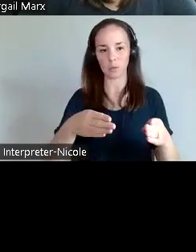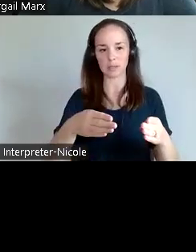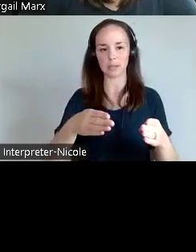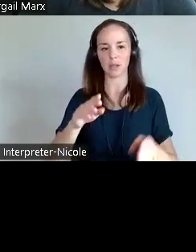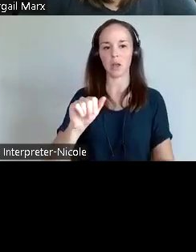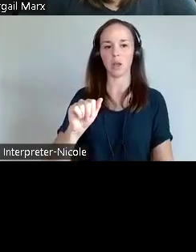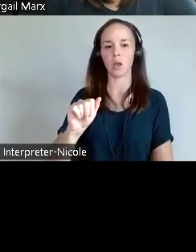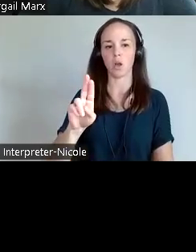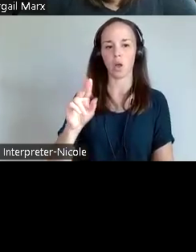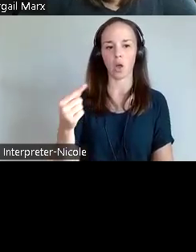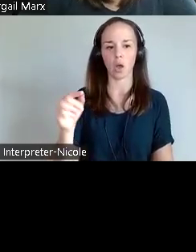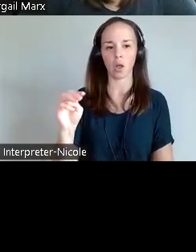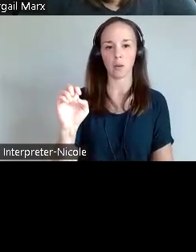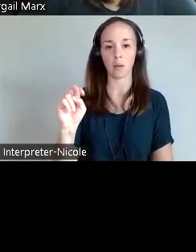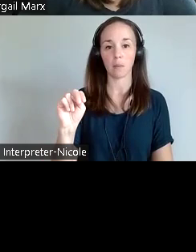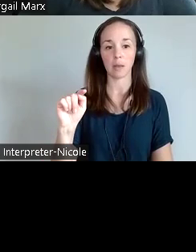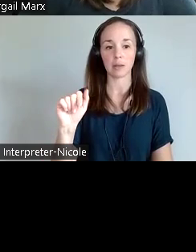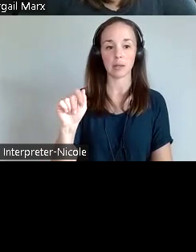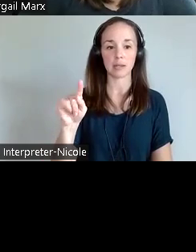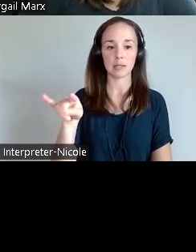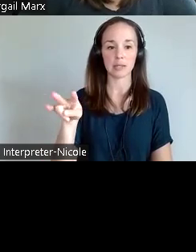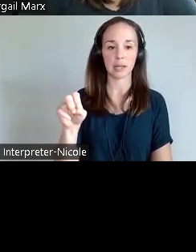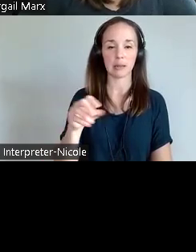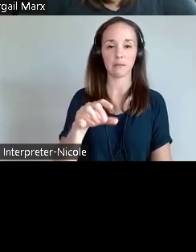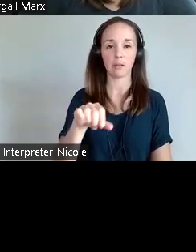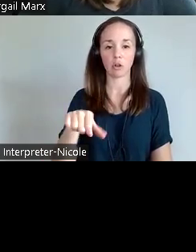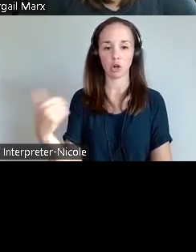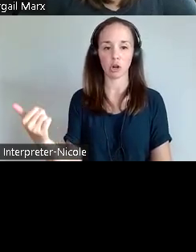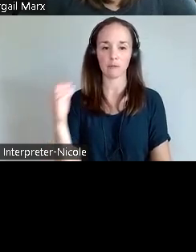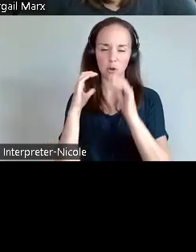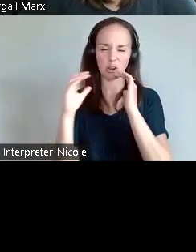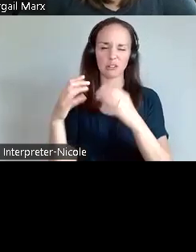and alternative communication. So AAC is all the ways someone